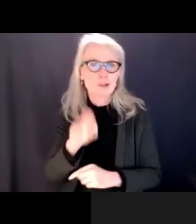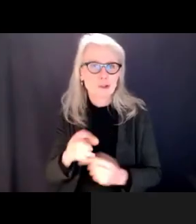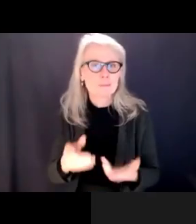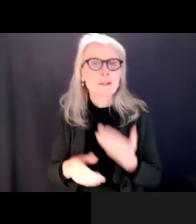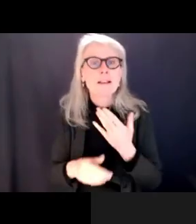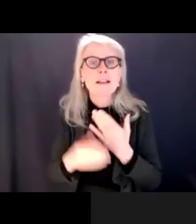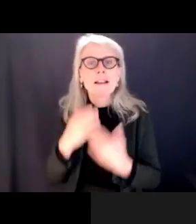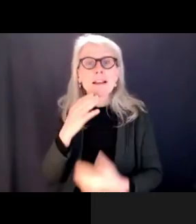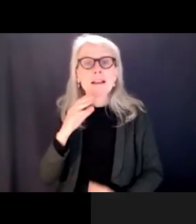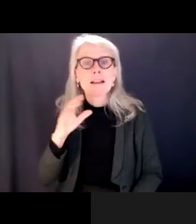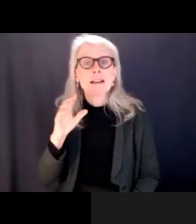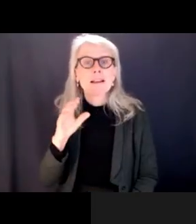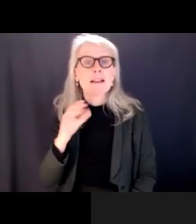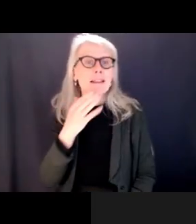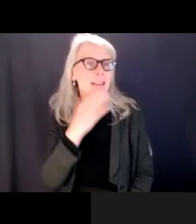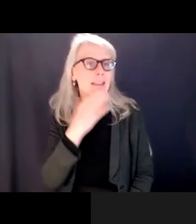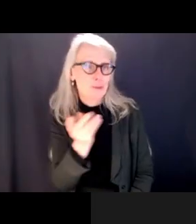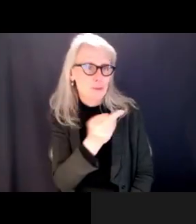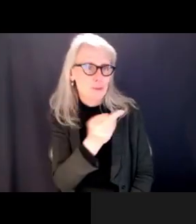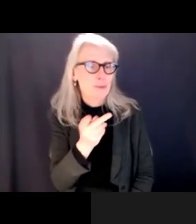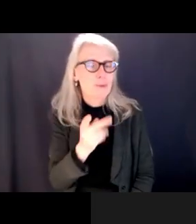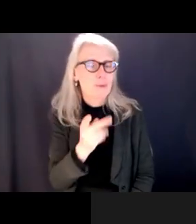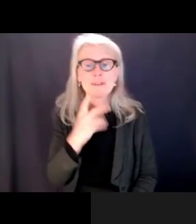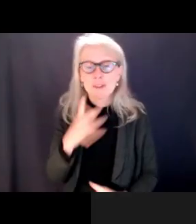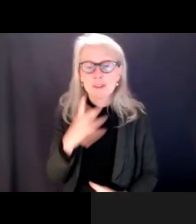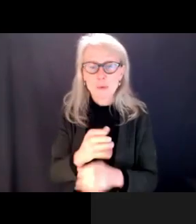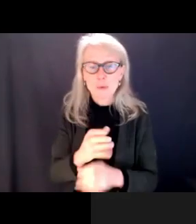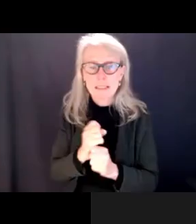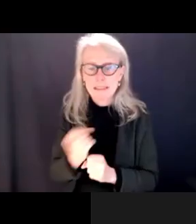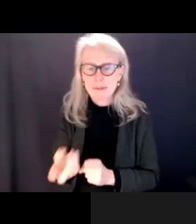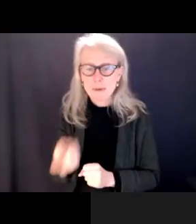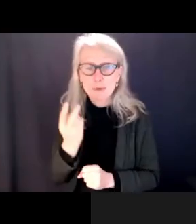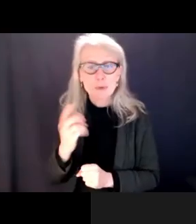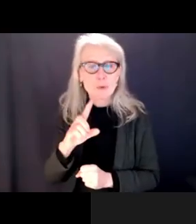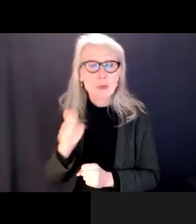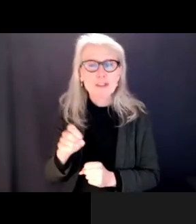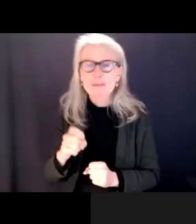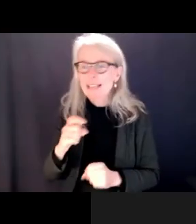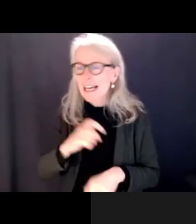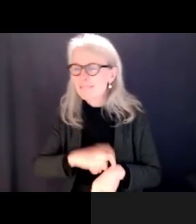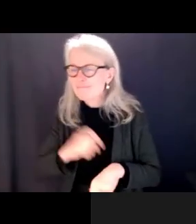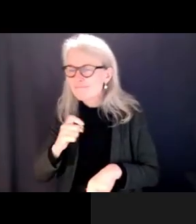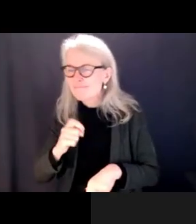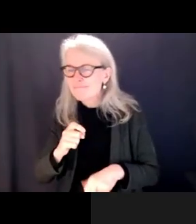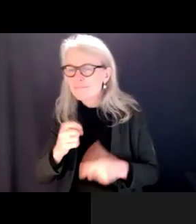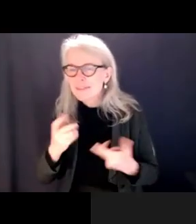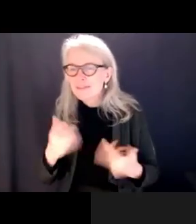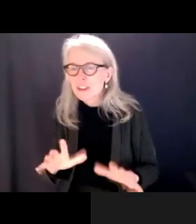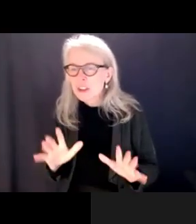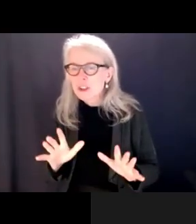Shearer and Dr. Rinaldi. I actually did receive two questions but I know we are out of time. Um I